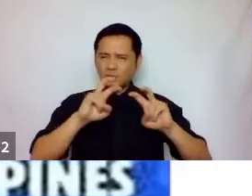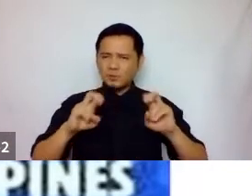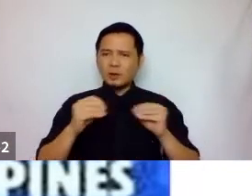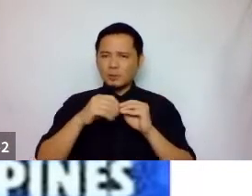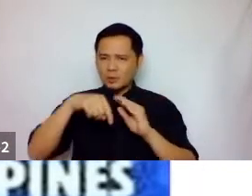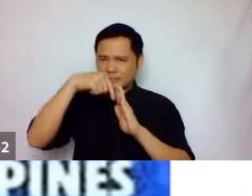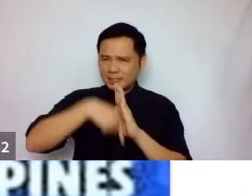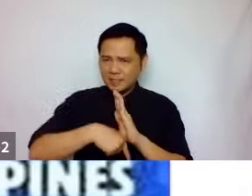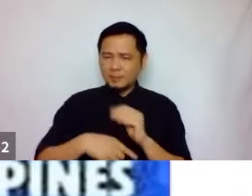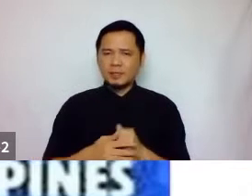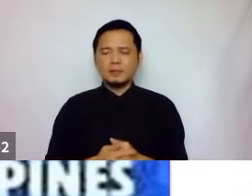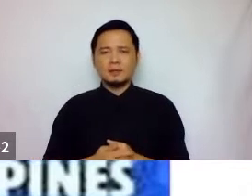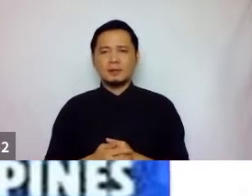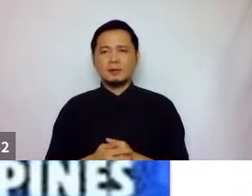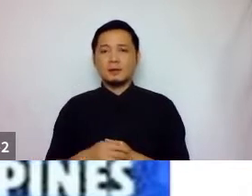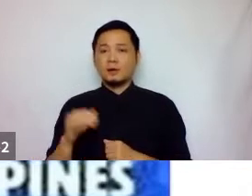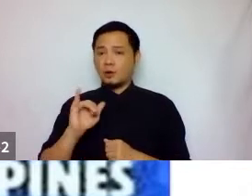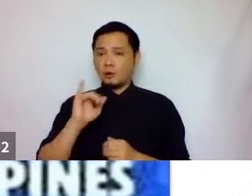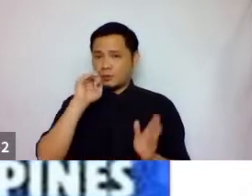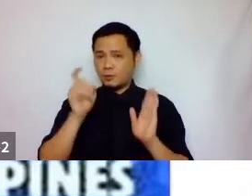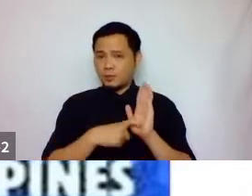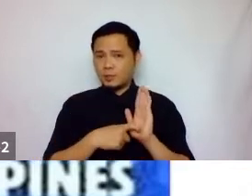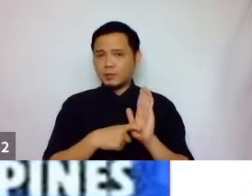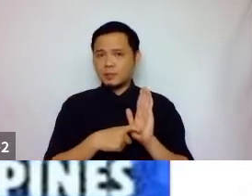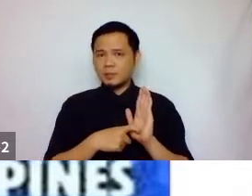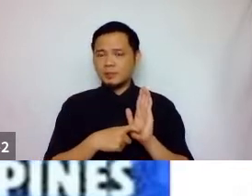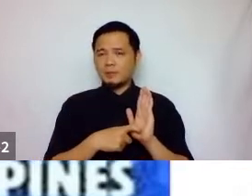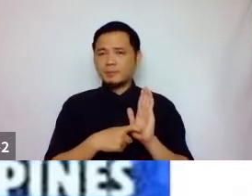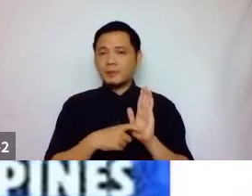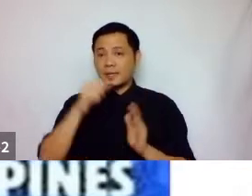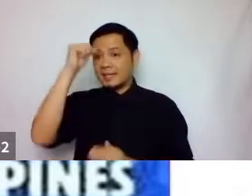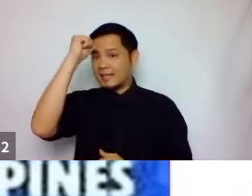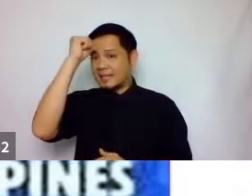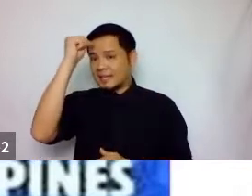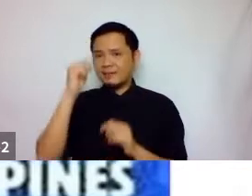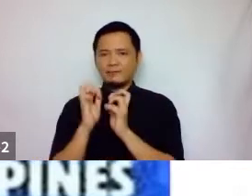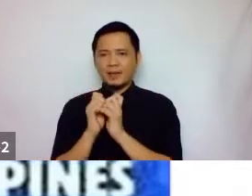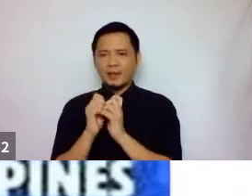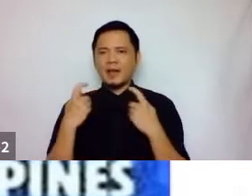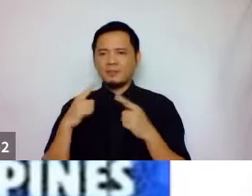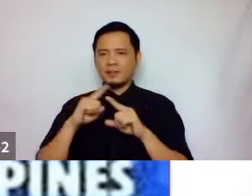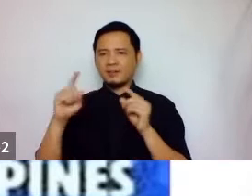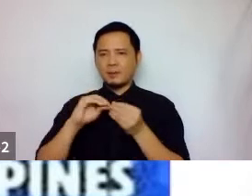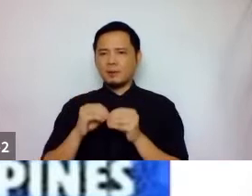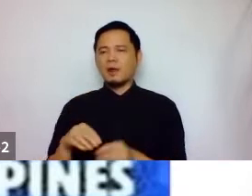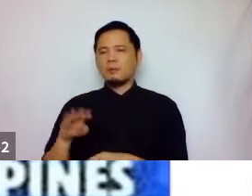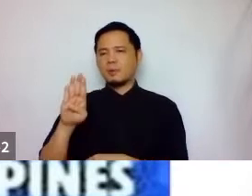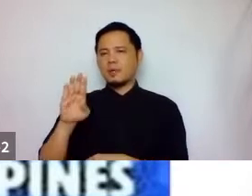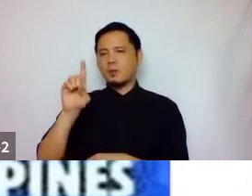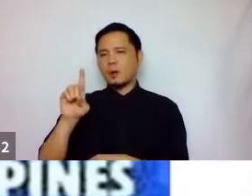Let’s go to the Indian variant which has a different number B1617.